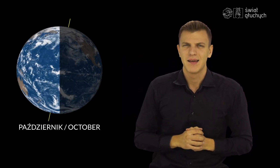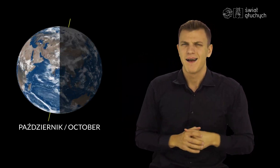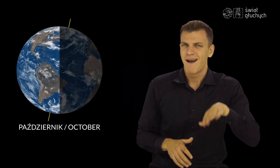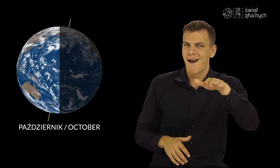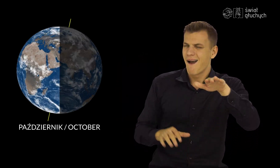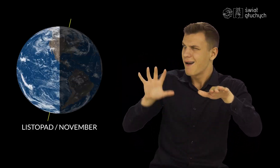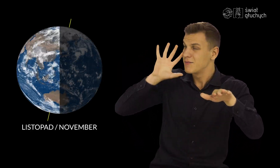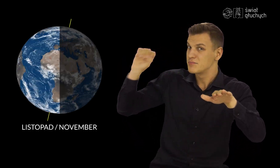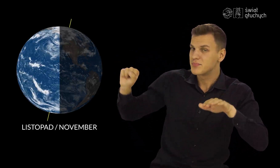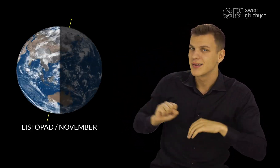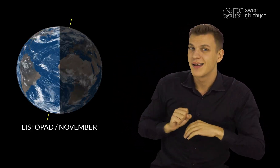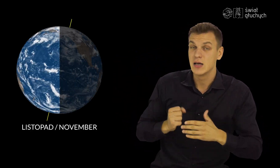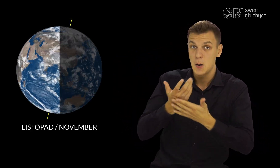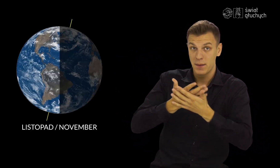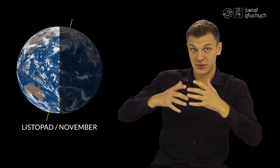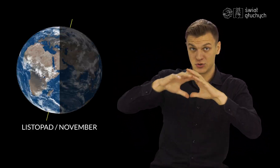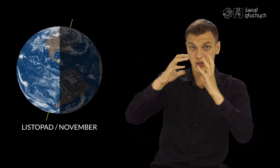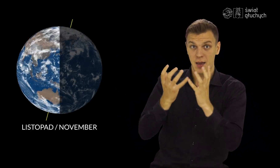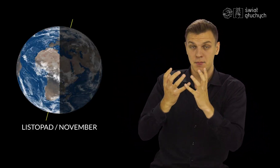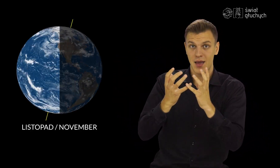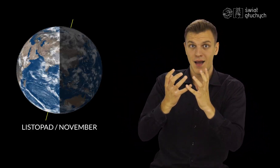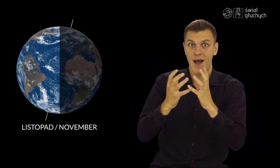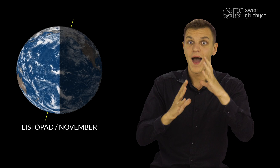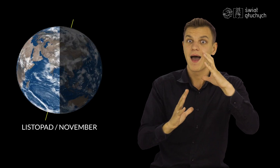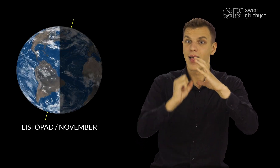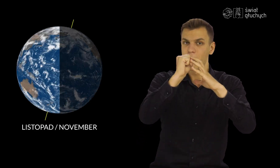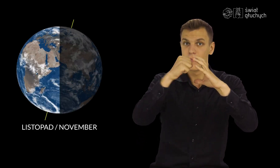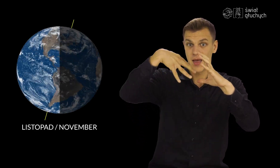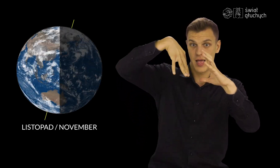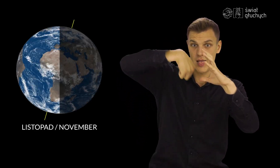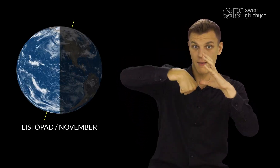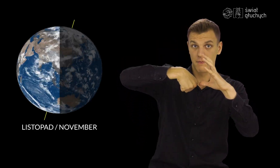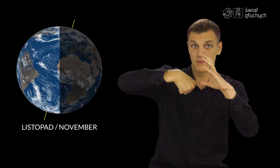But look at the poles.